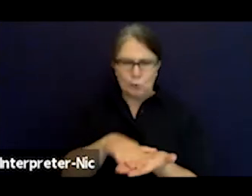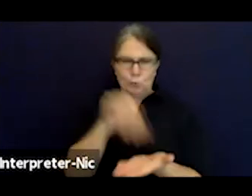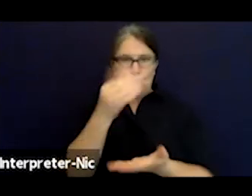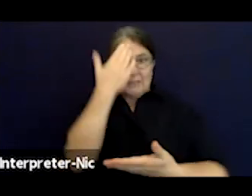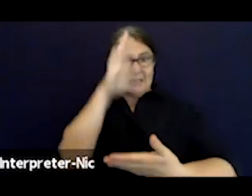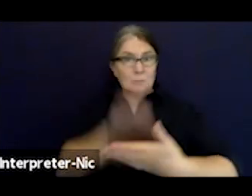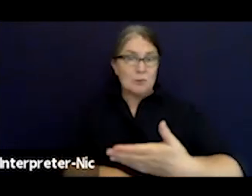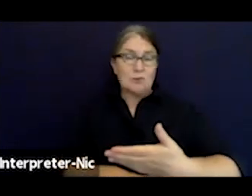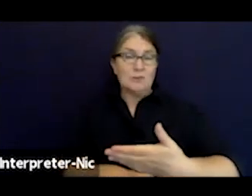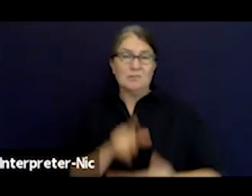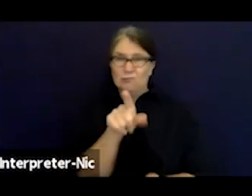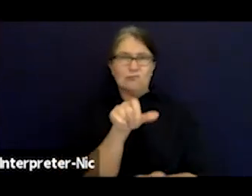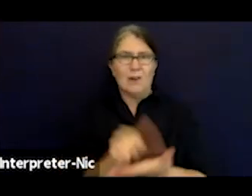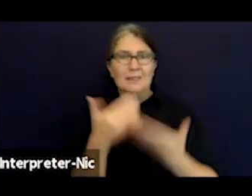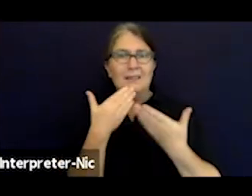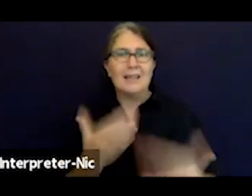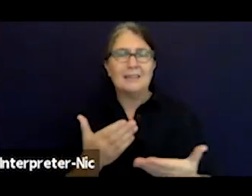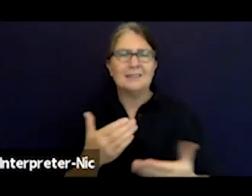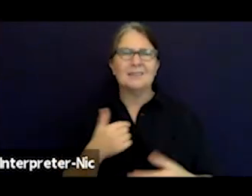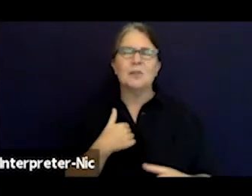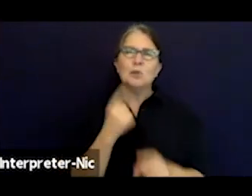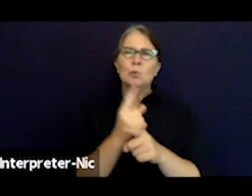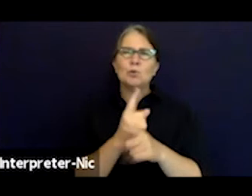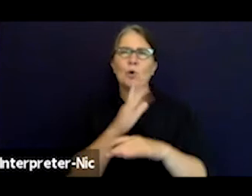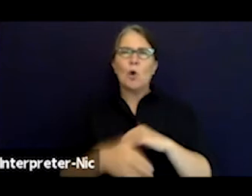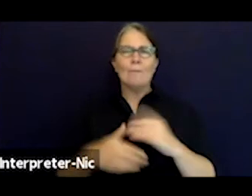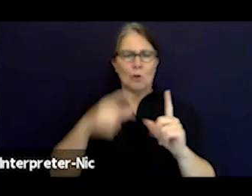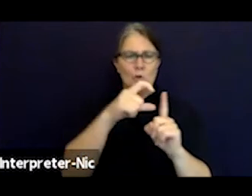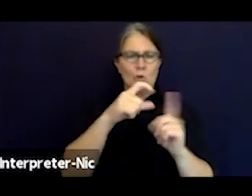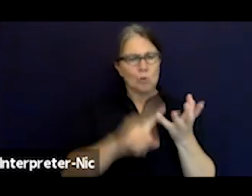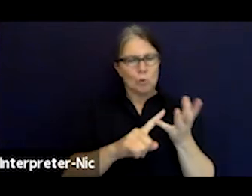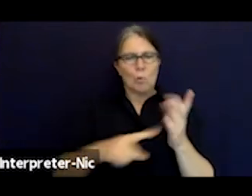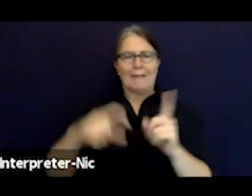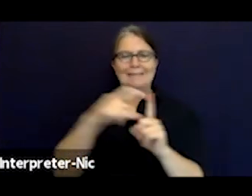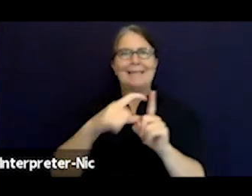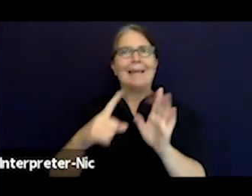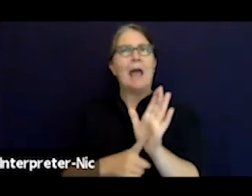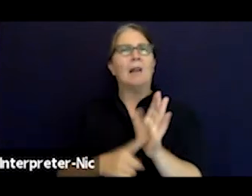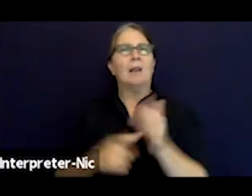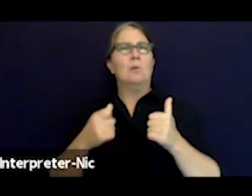So, let's talk about UDL practices. On your screen is a hallway with a series of doors.